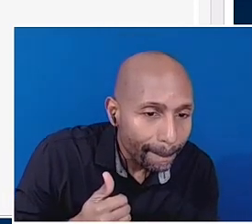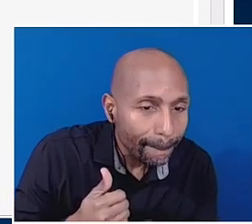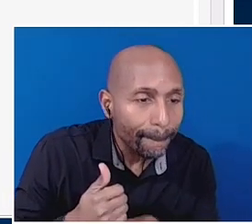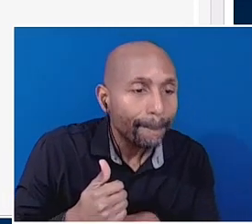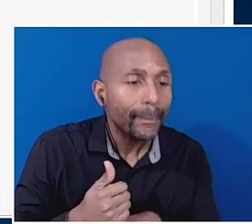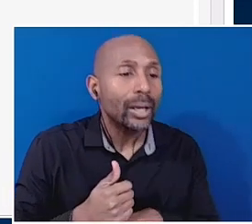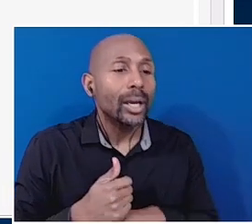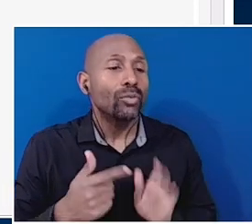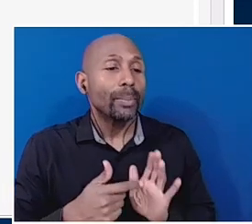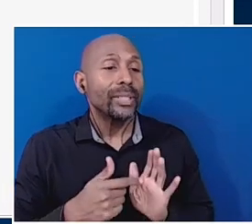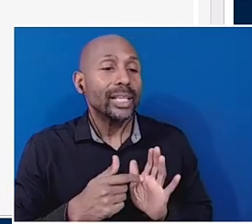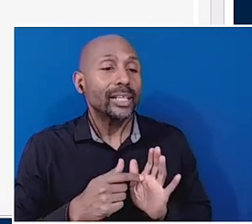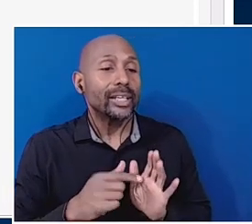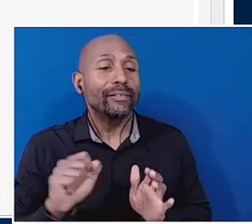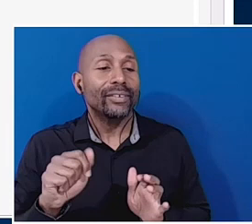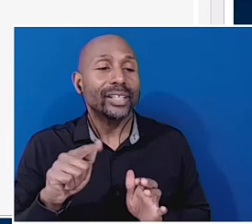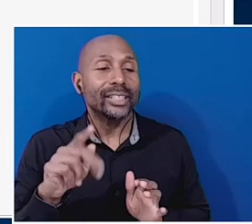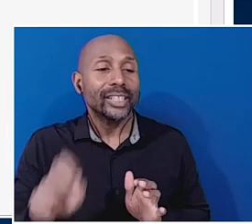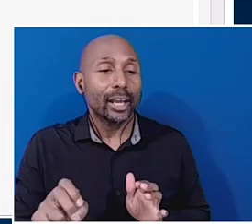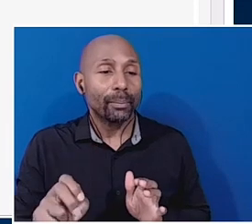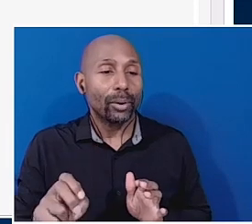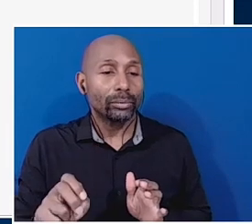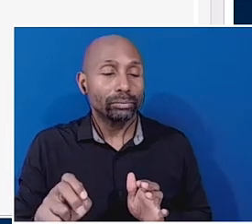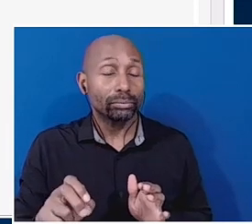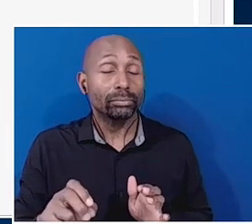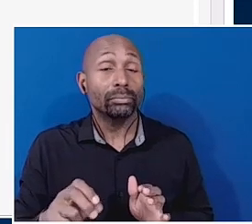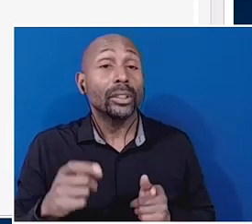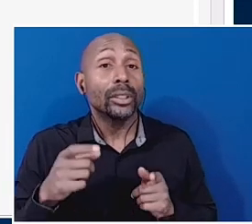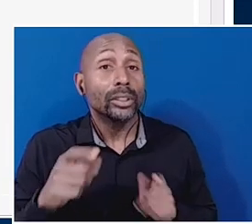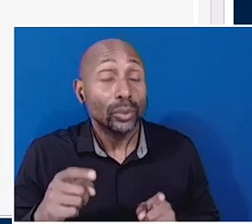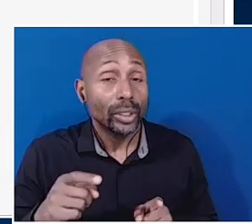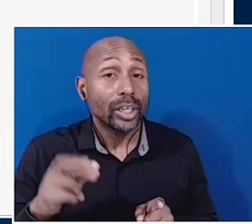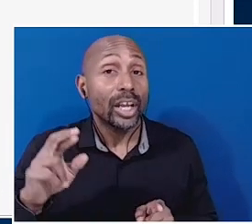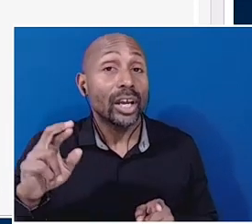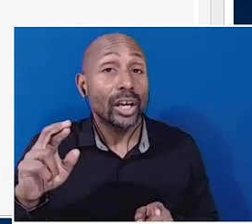that language because that doesn't, I mean, that doesn't make any sense.